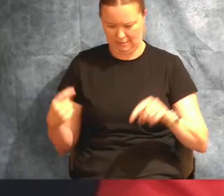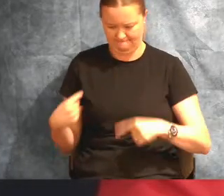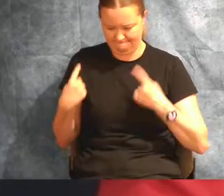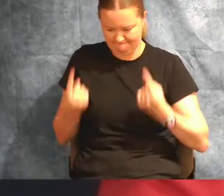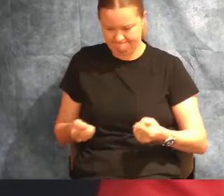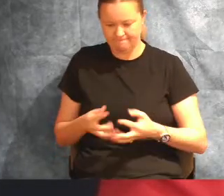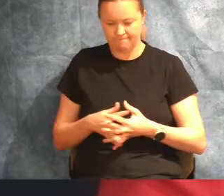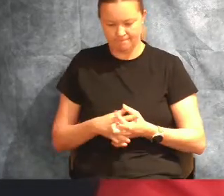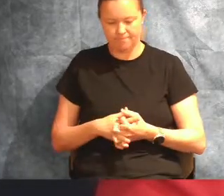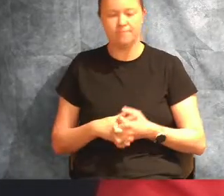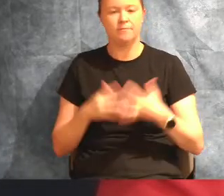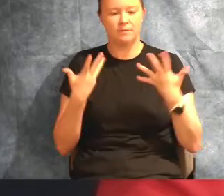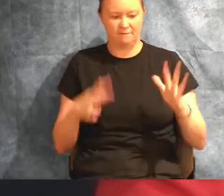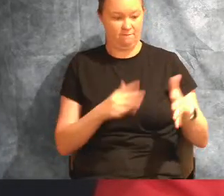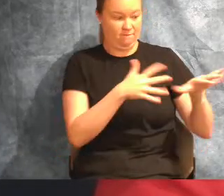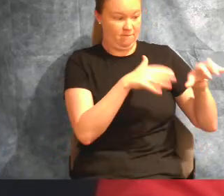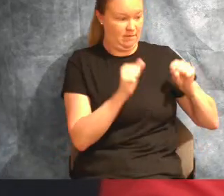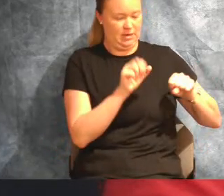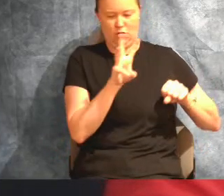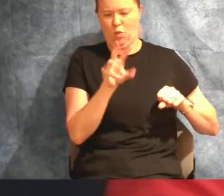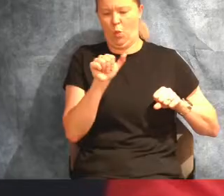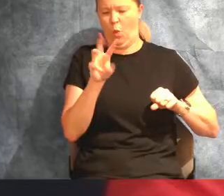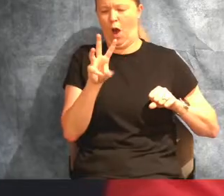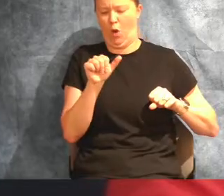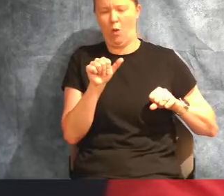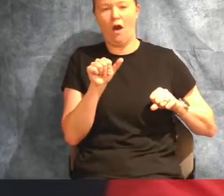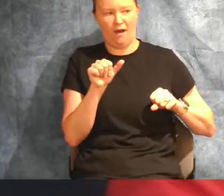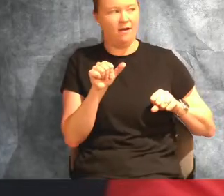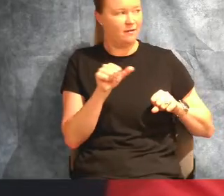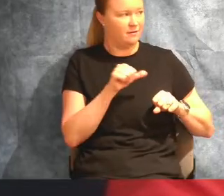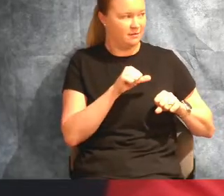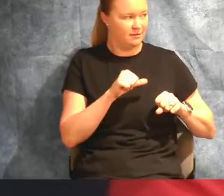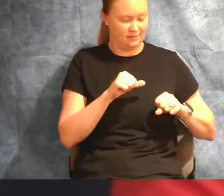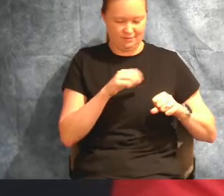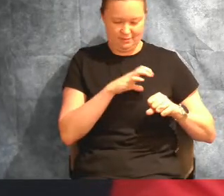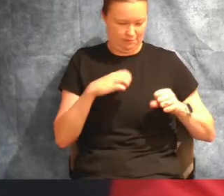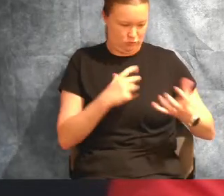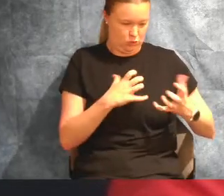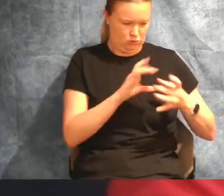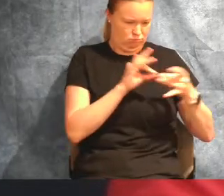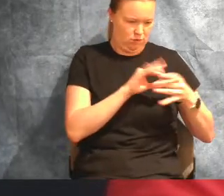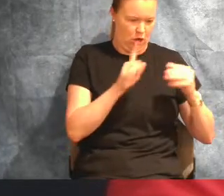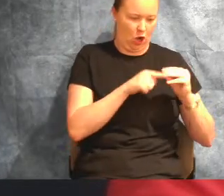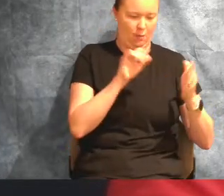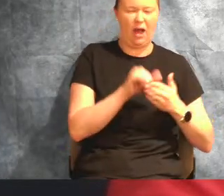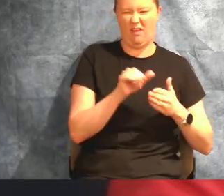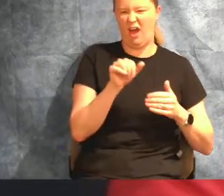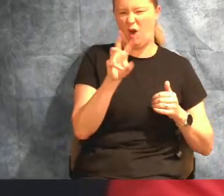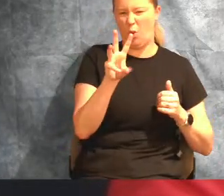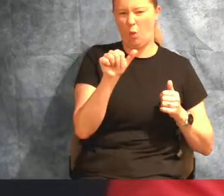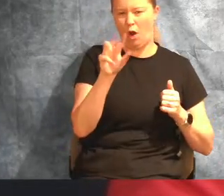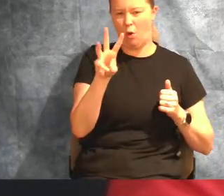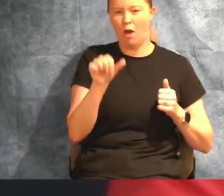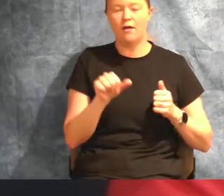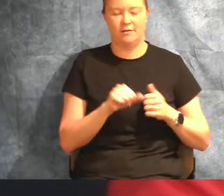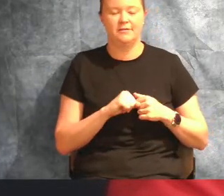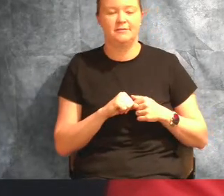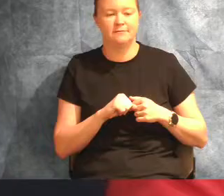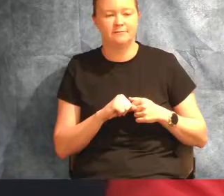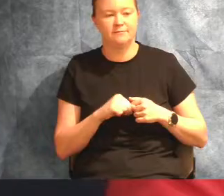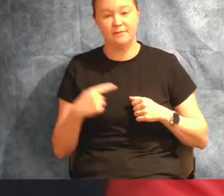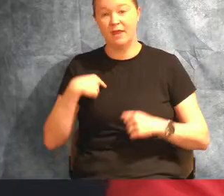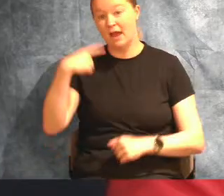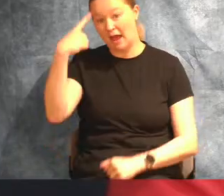we just came from Wawa Commissioner Dumas to talk a little bit about that too. and I think they